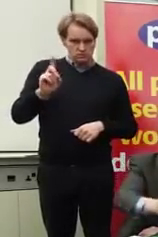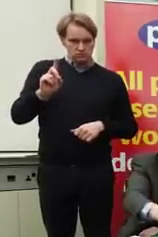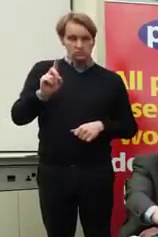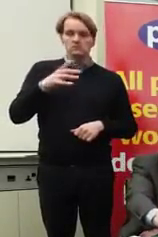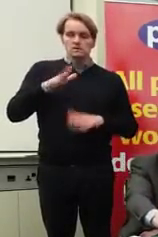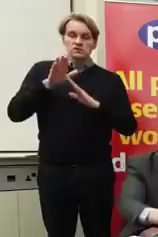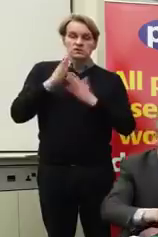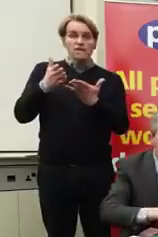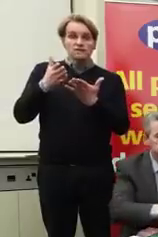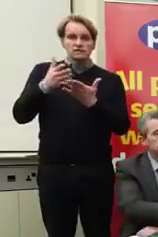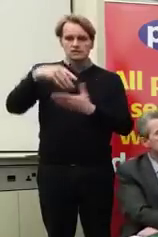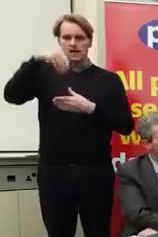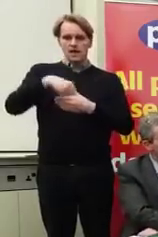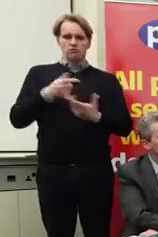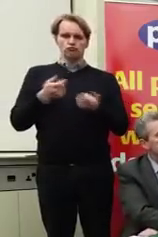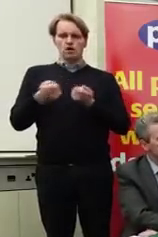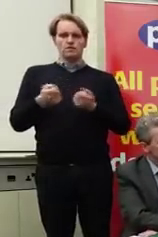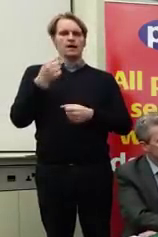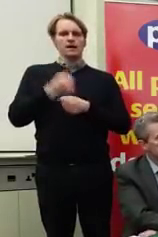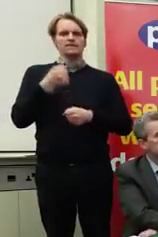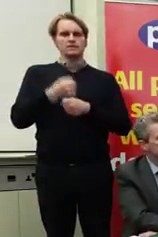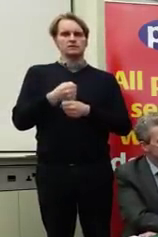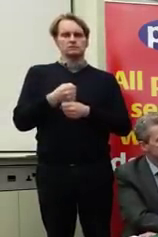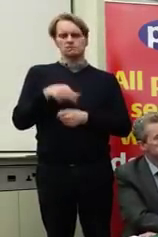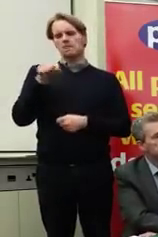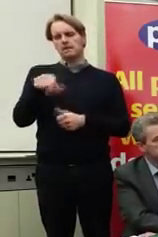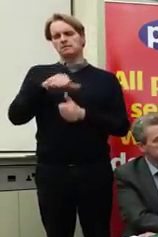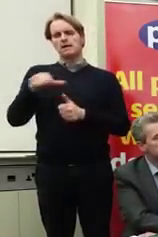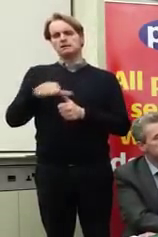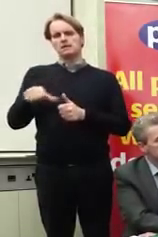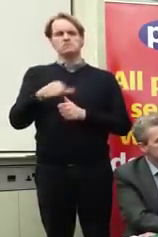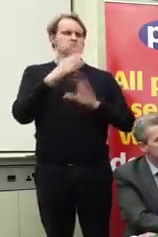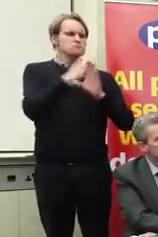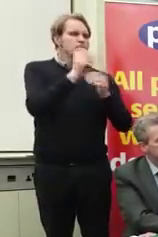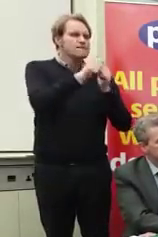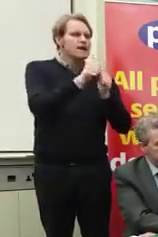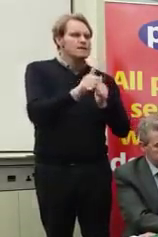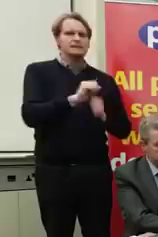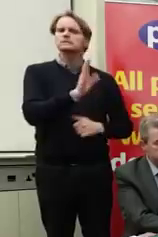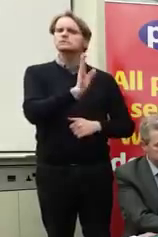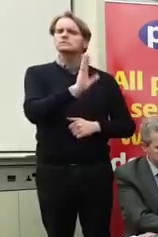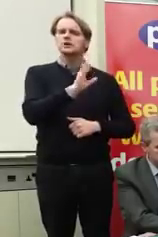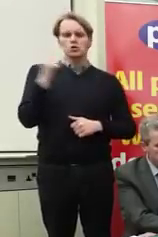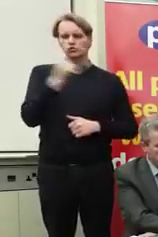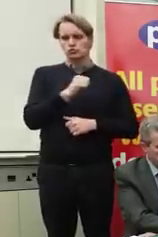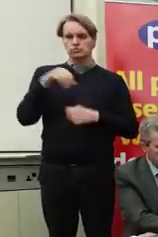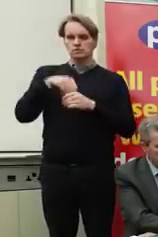there should always be an in-house preference anyway when a service is undertaken should a new service be brought about but also those PFIs